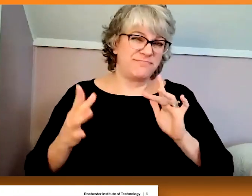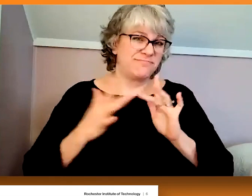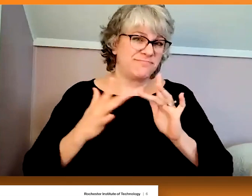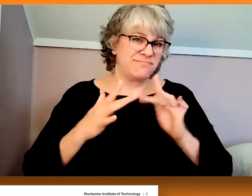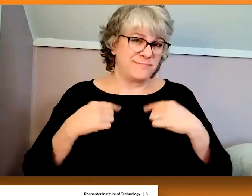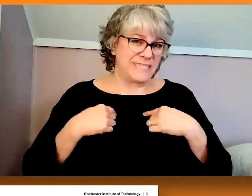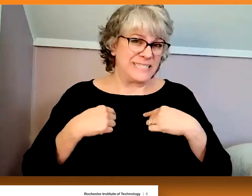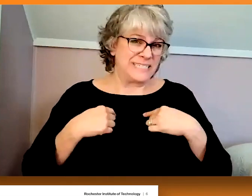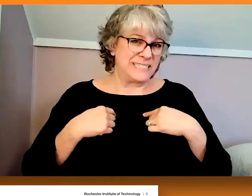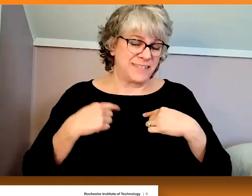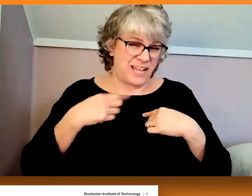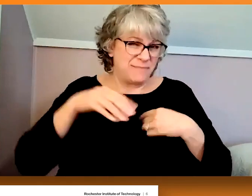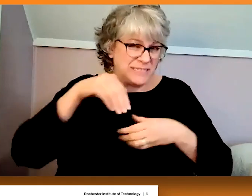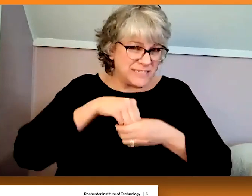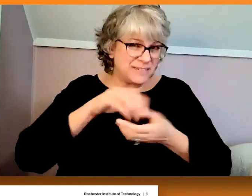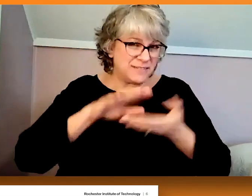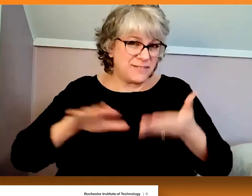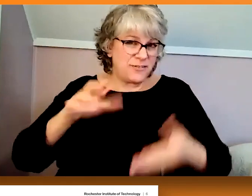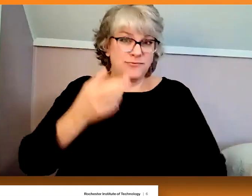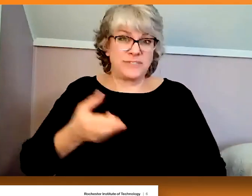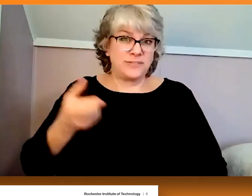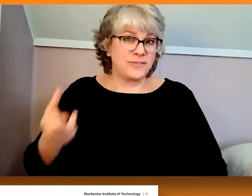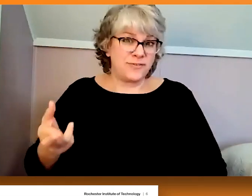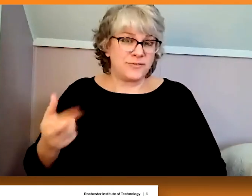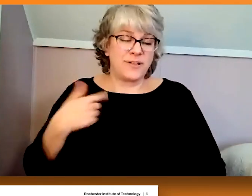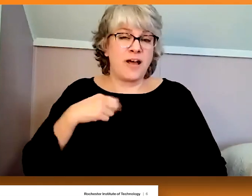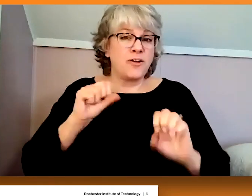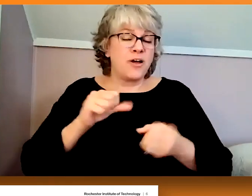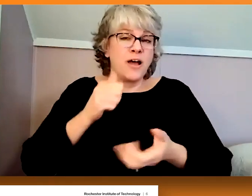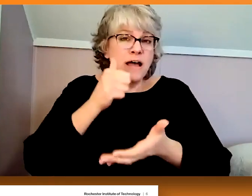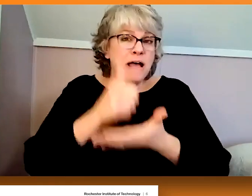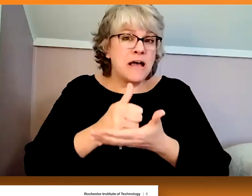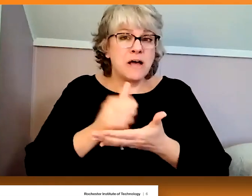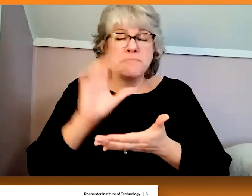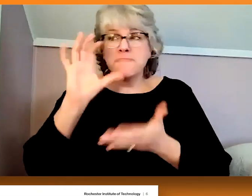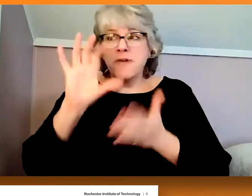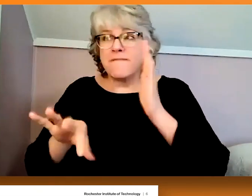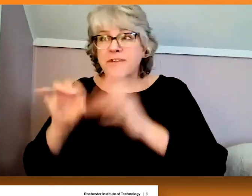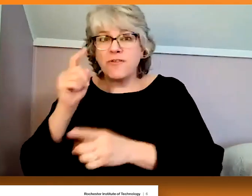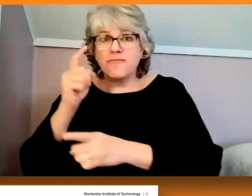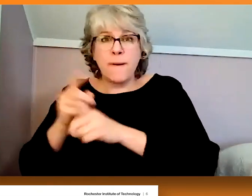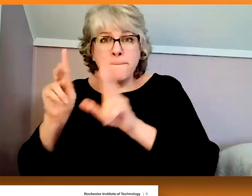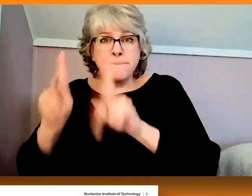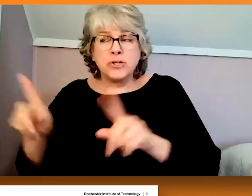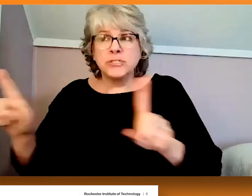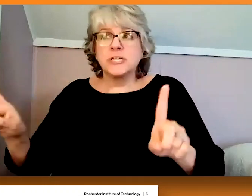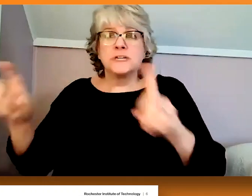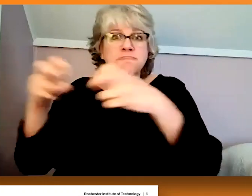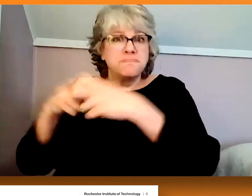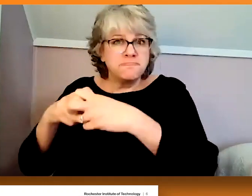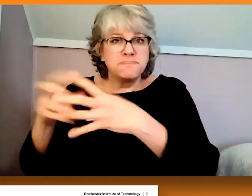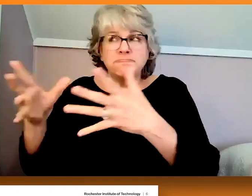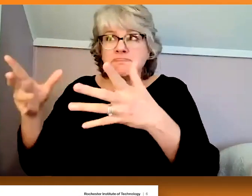I can help connect you to the right people. I have a good relationship with a lot of the Foundation folks over there,